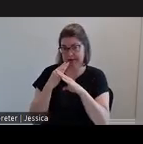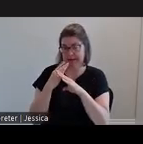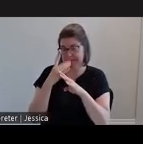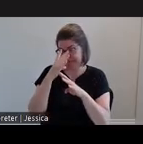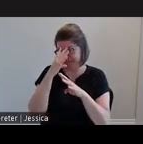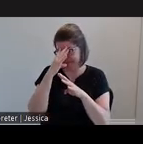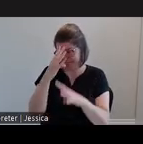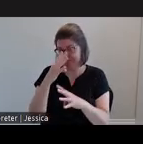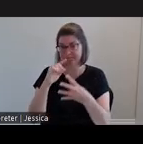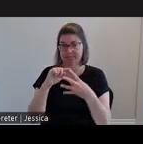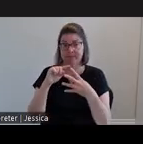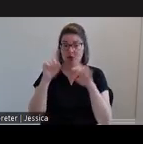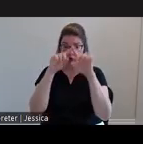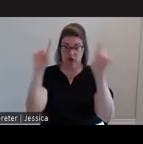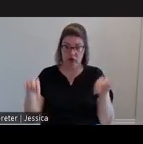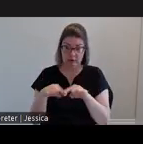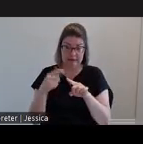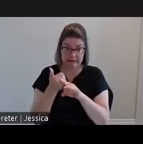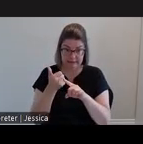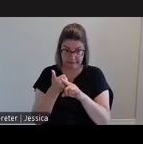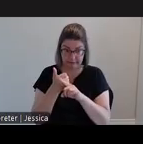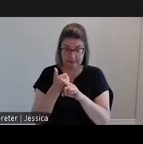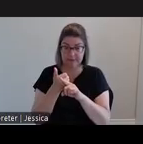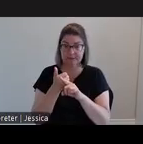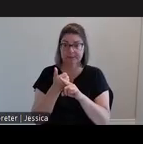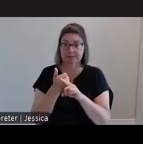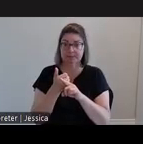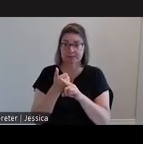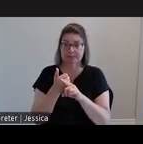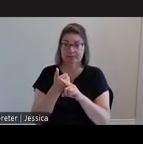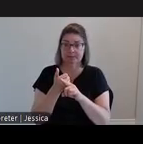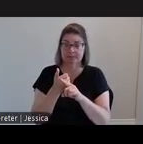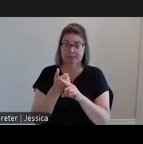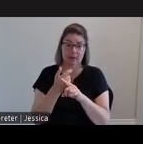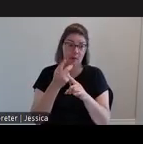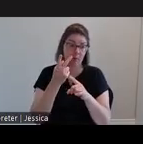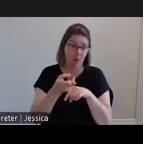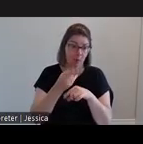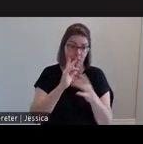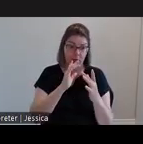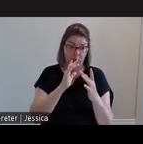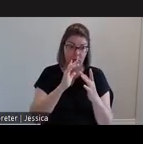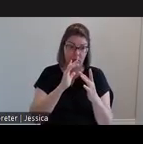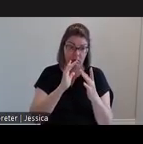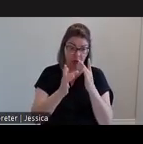were screens, so, and this is, can be for both virtual or in-person consultations,